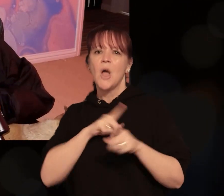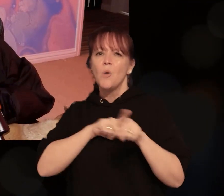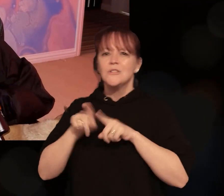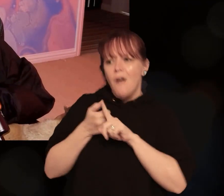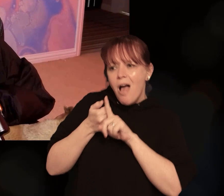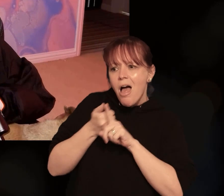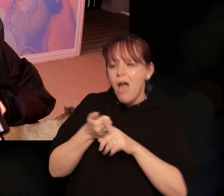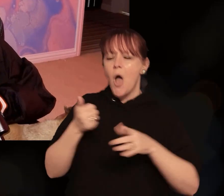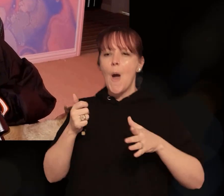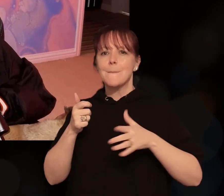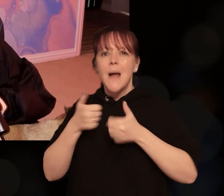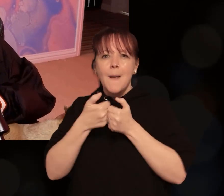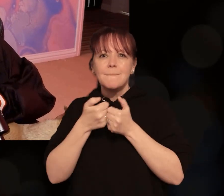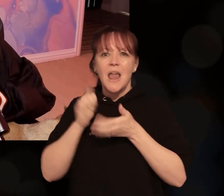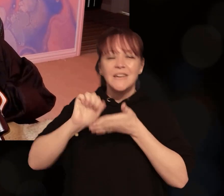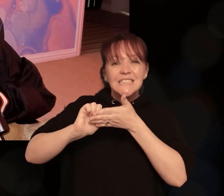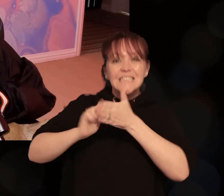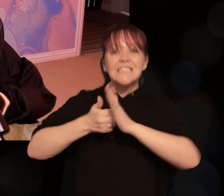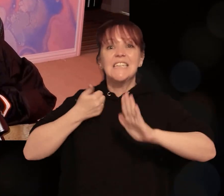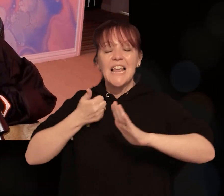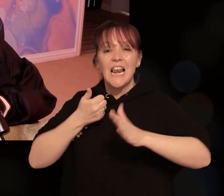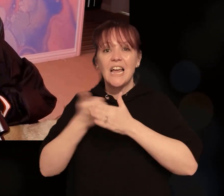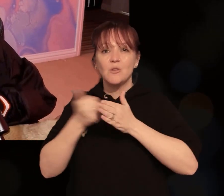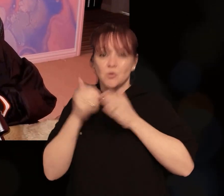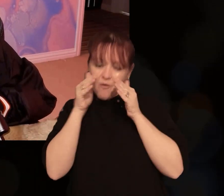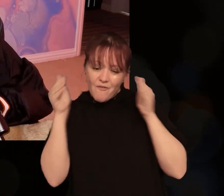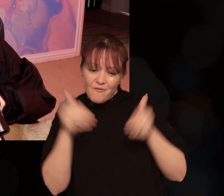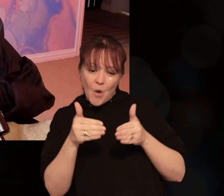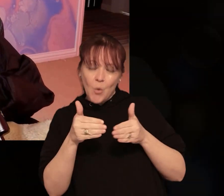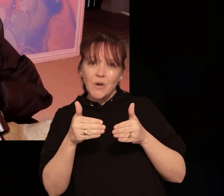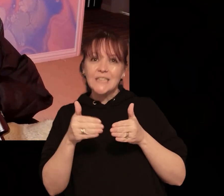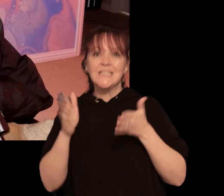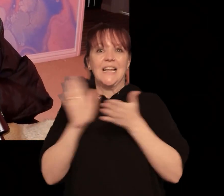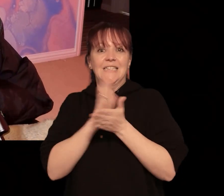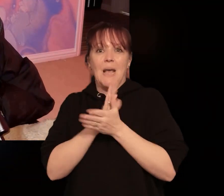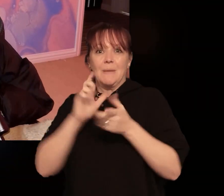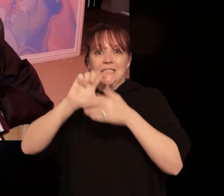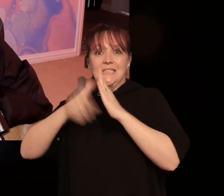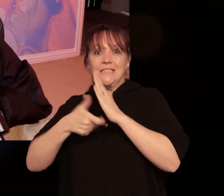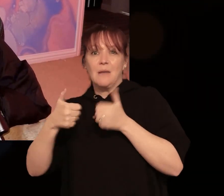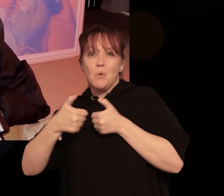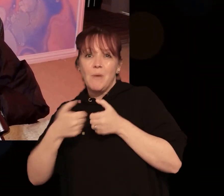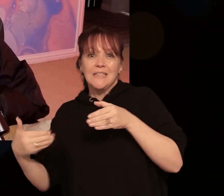so it's great to see disabled players are being considered as part of that. Congratulations team, you really deserve this.